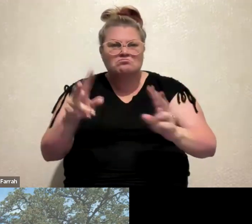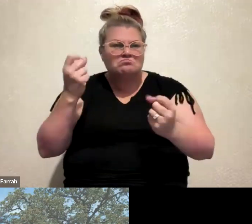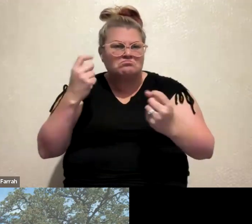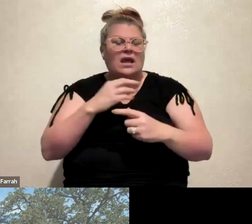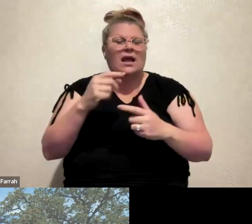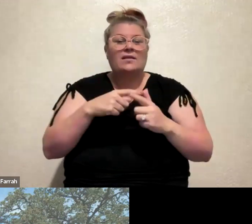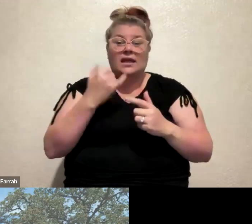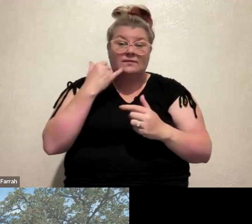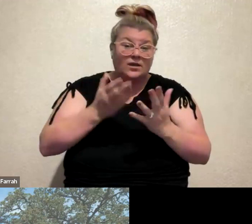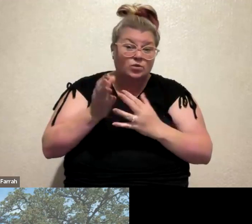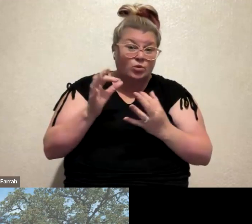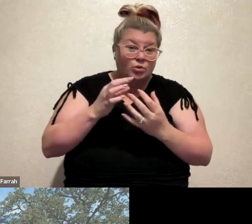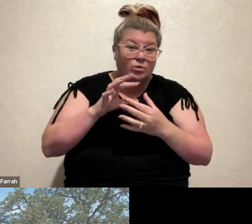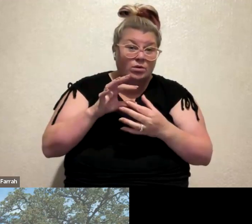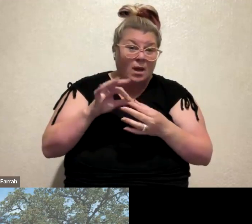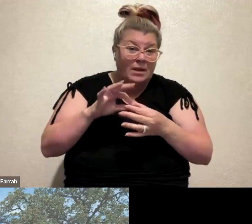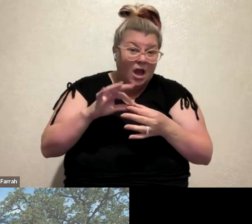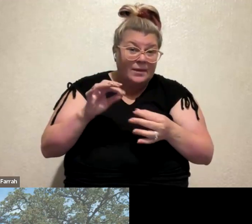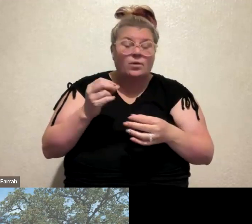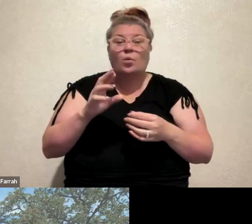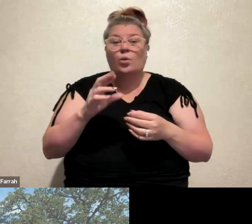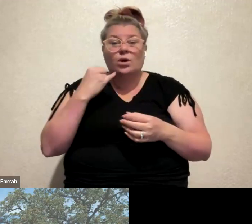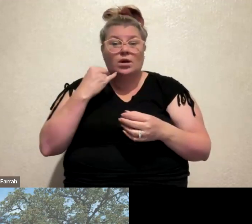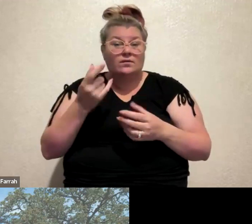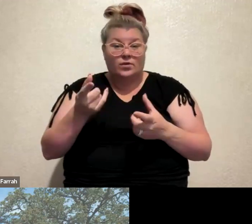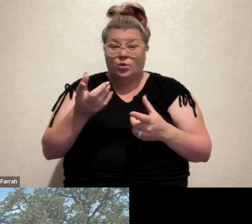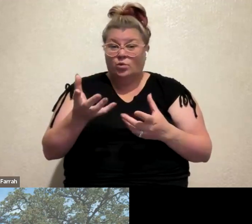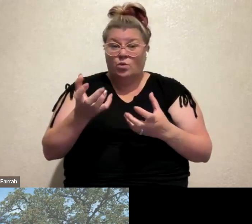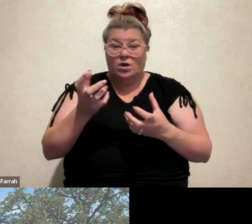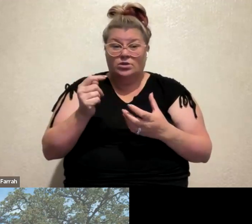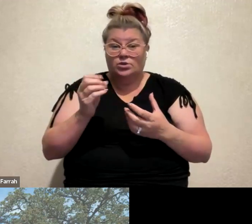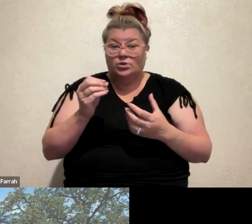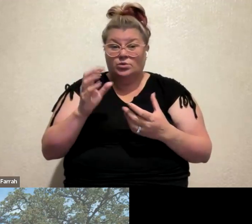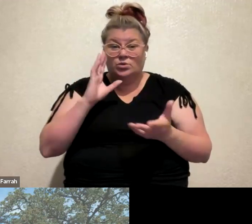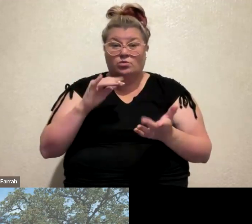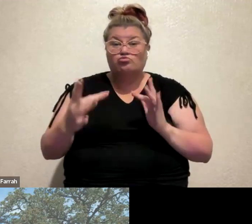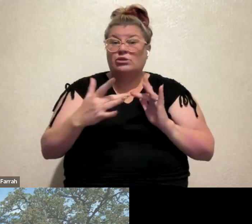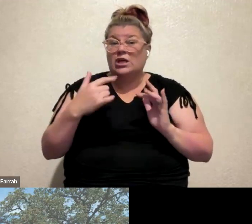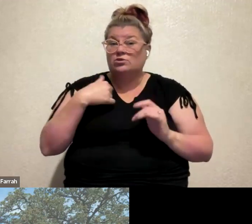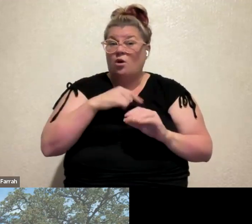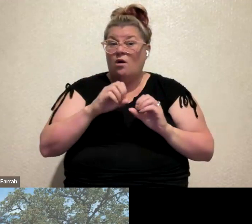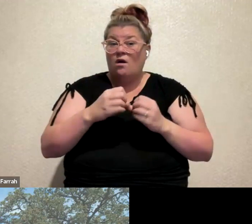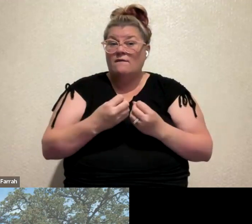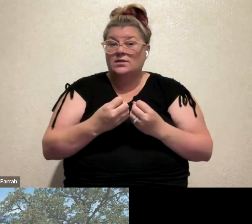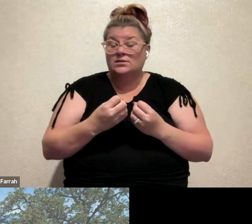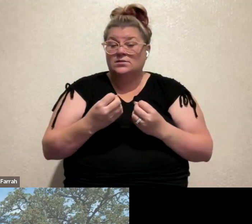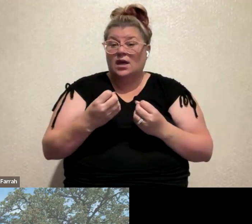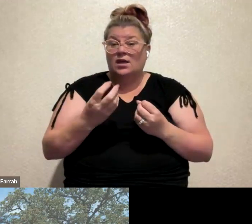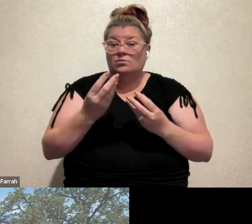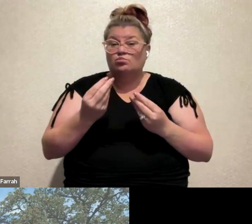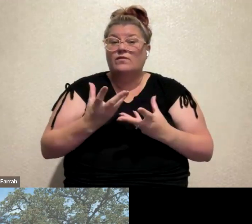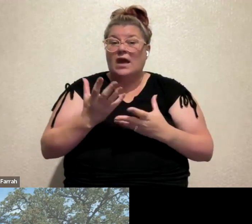to. You know. You know. reach out to our office and provide some, you know, additional week. We